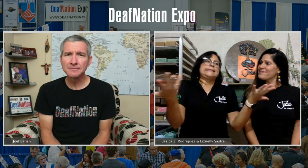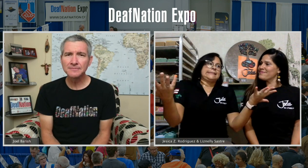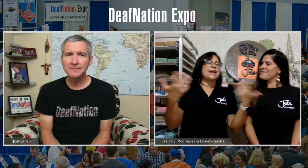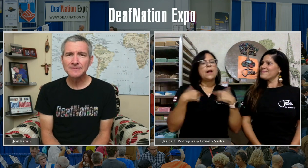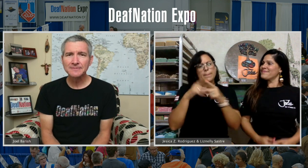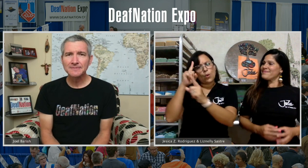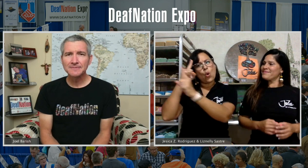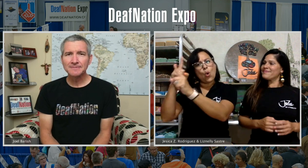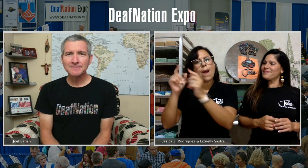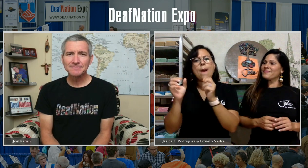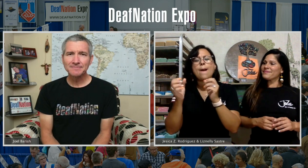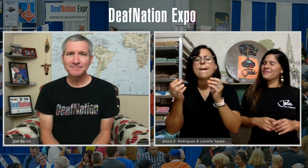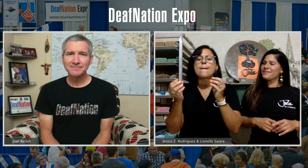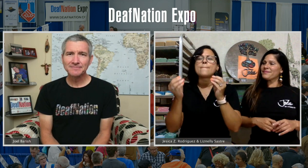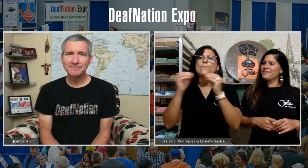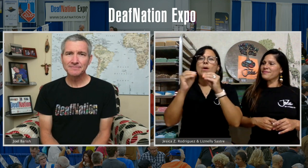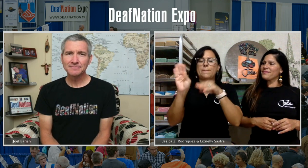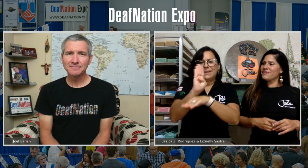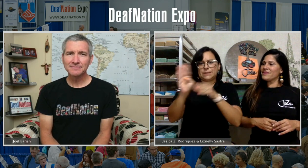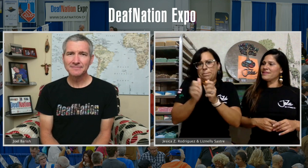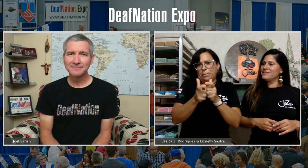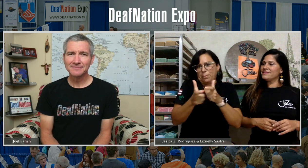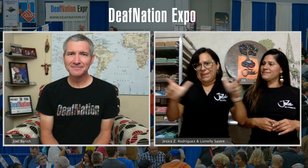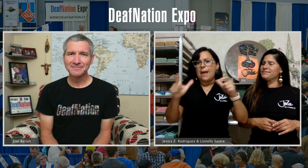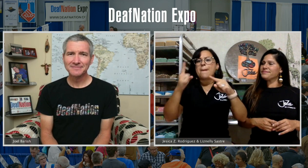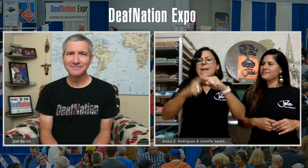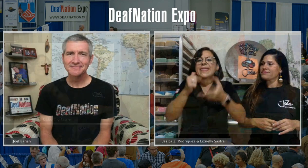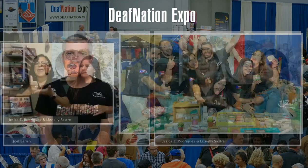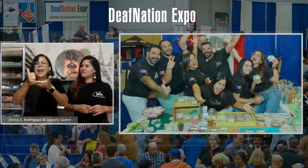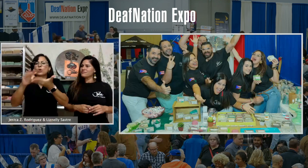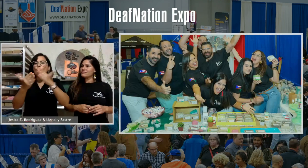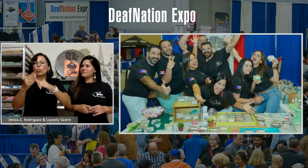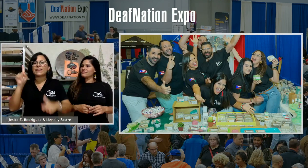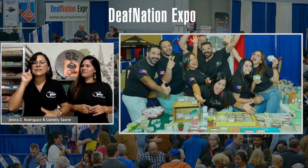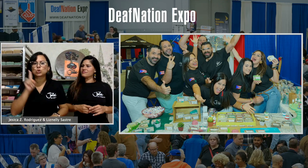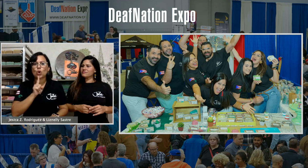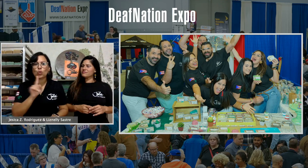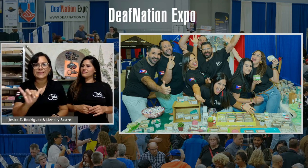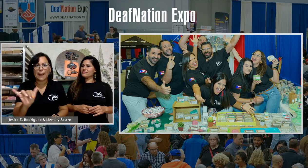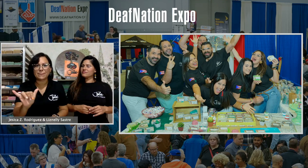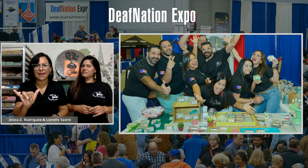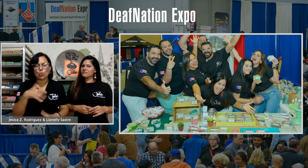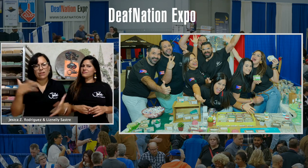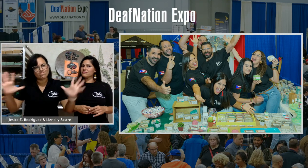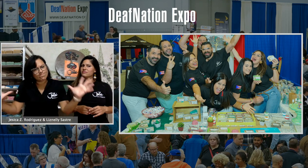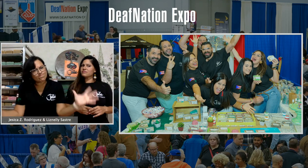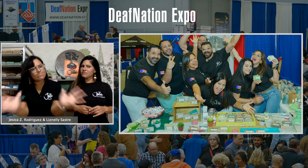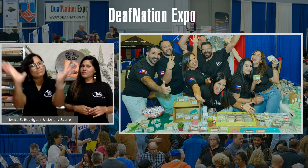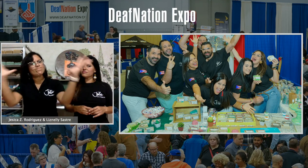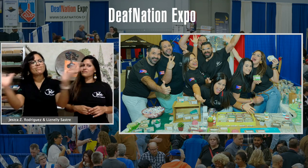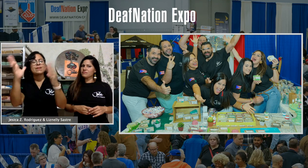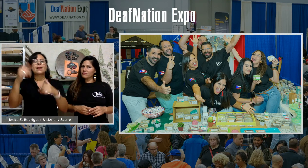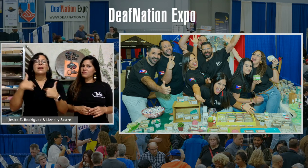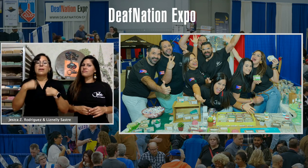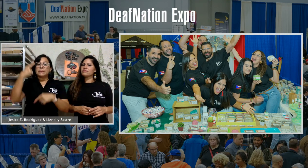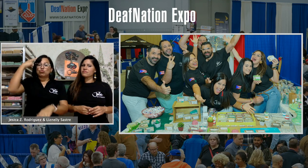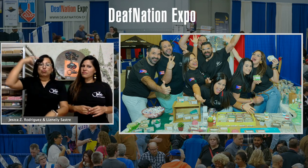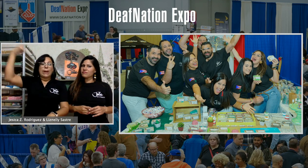My goal is to grow the business plus help the community of the deaf, too. I want to encourage them.